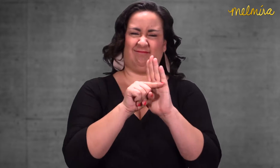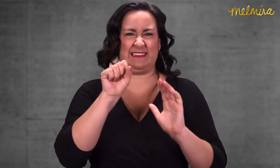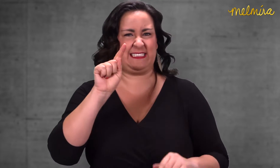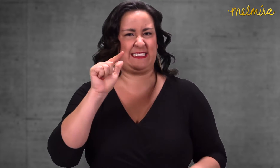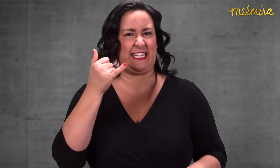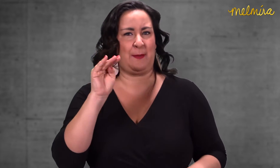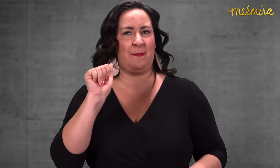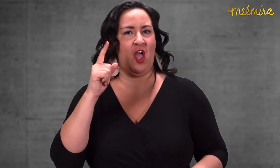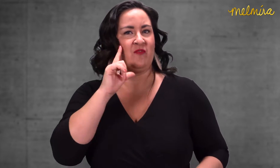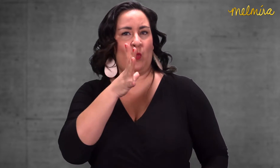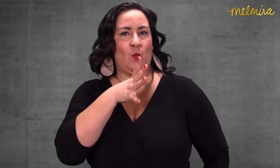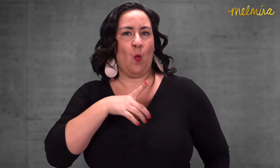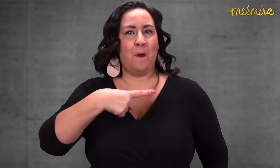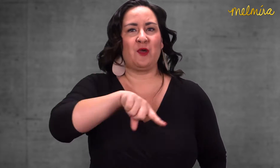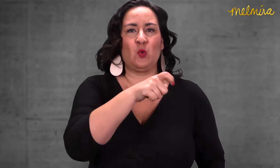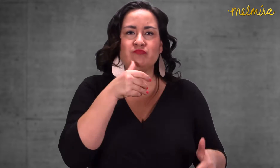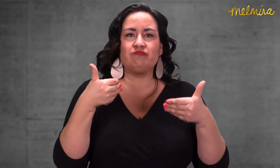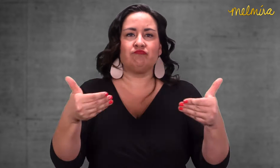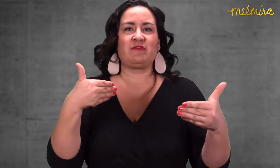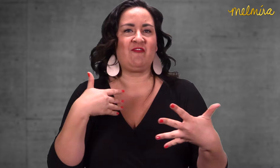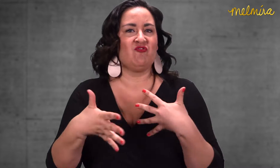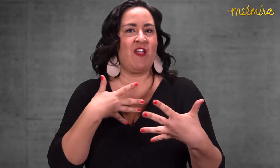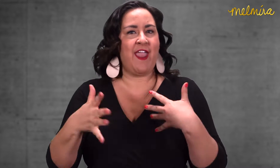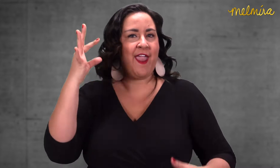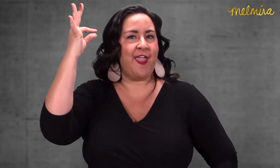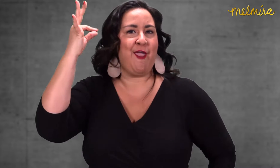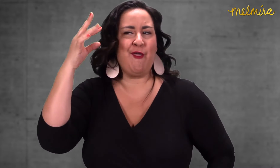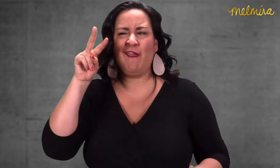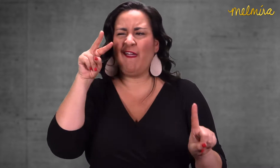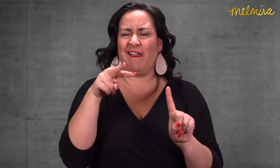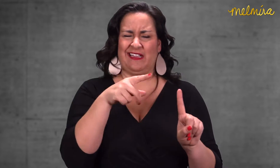negative stigma for women that have gray hair, they're not